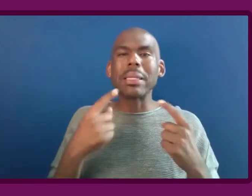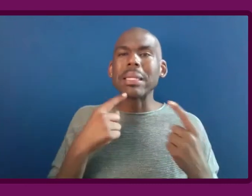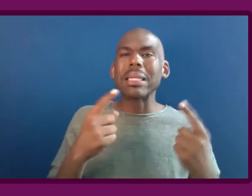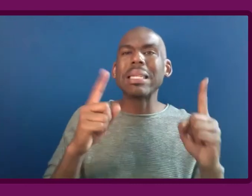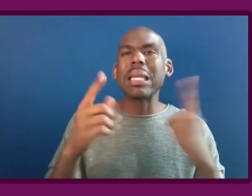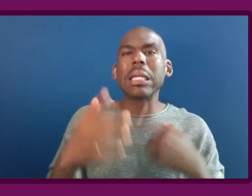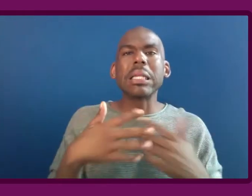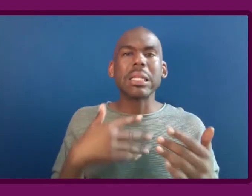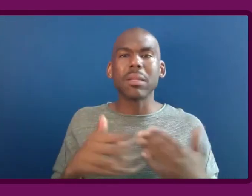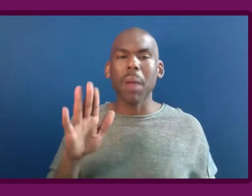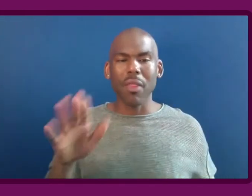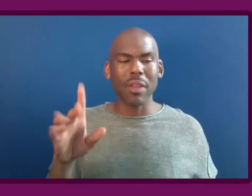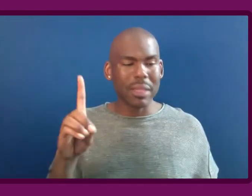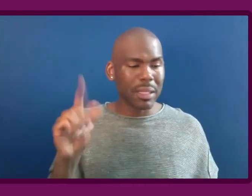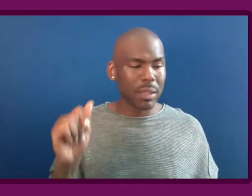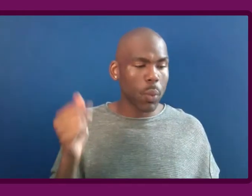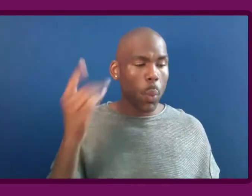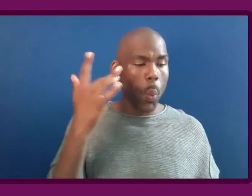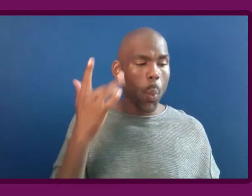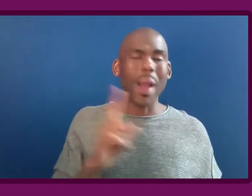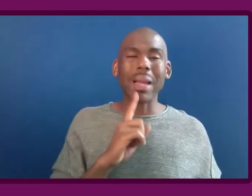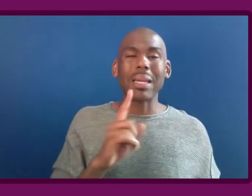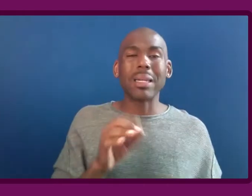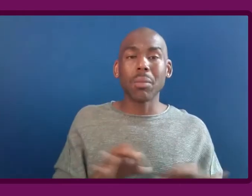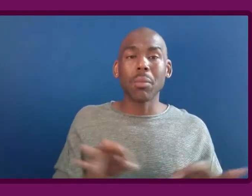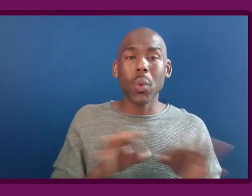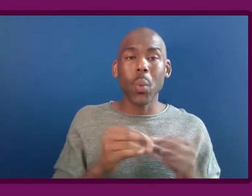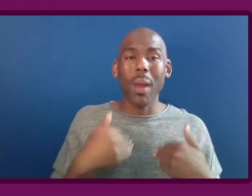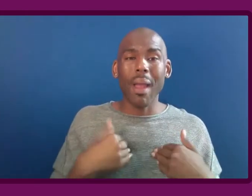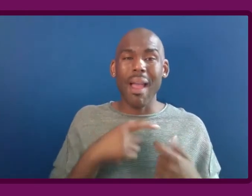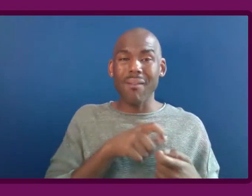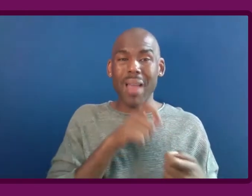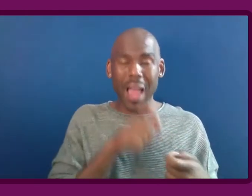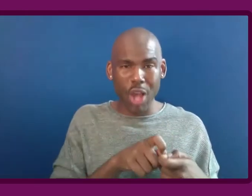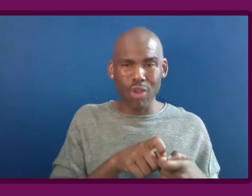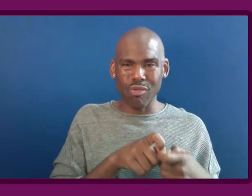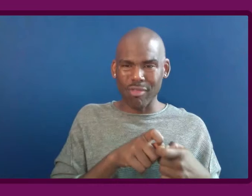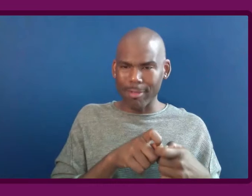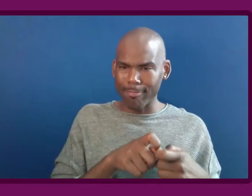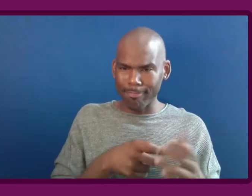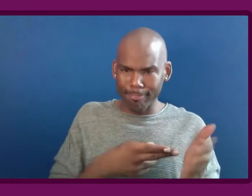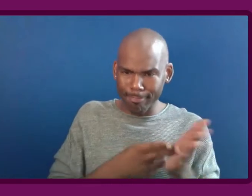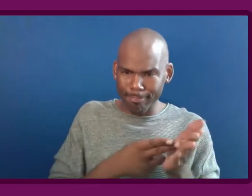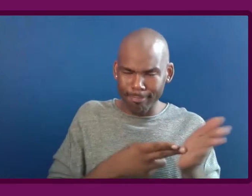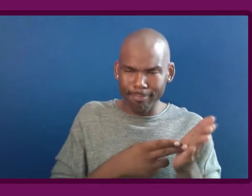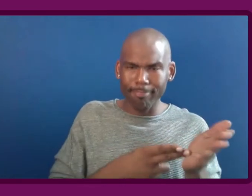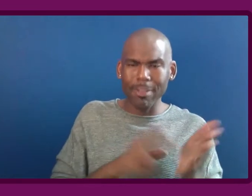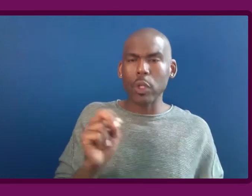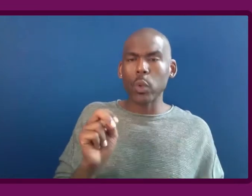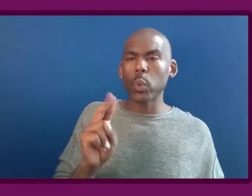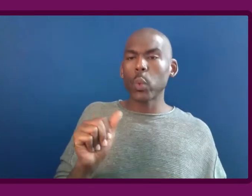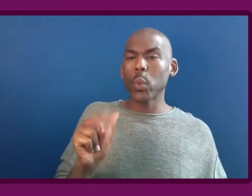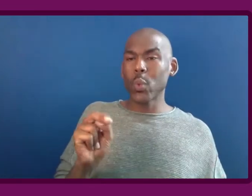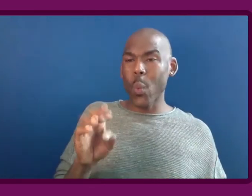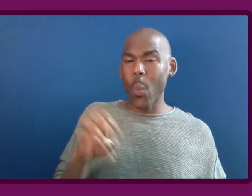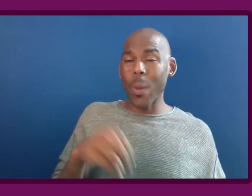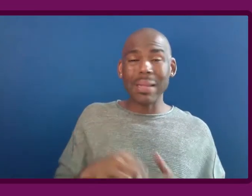their disabilities. Why is it so important that we see accurate, nuanced displays of disability in Hollywood or in the media? Maryangel Garcia-Ramos: